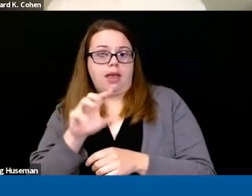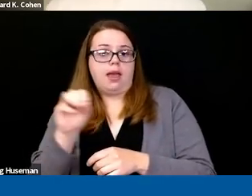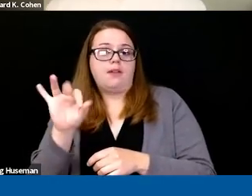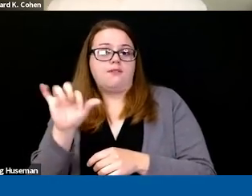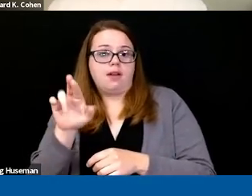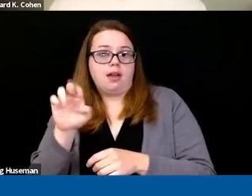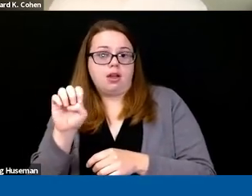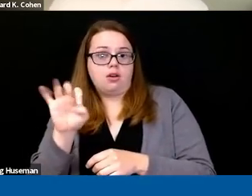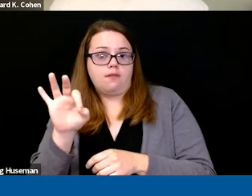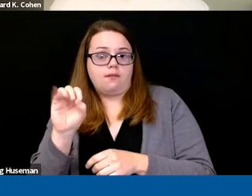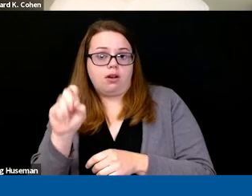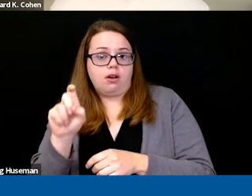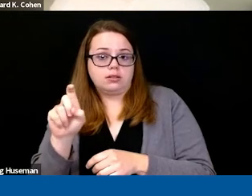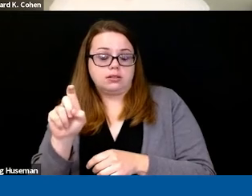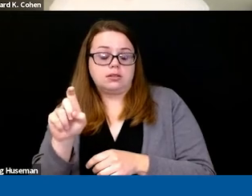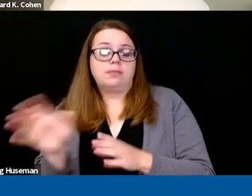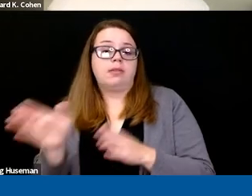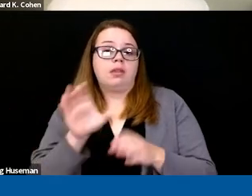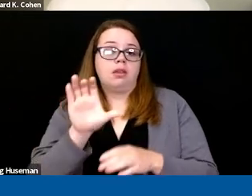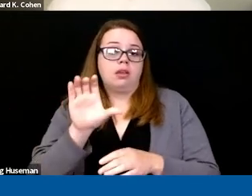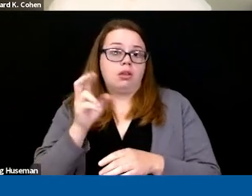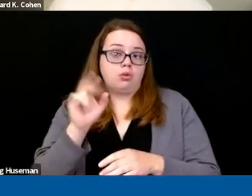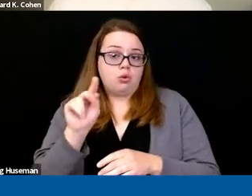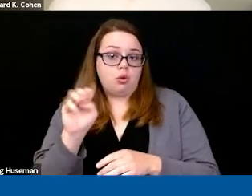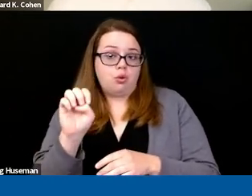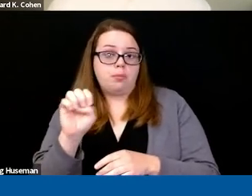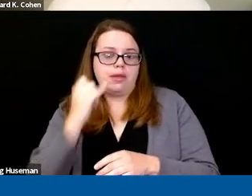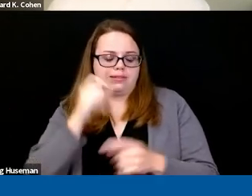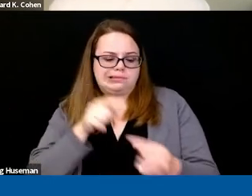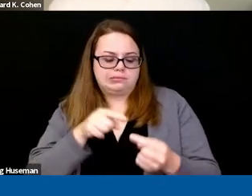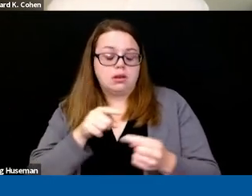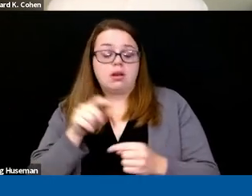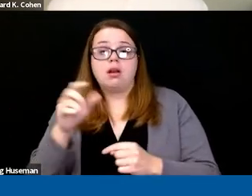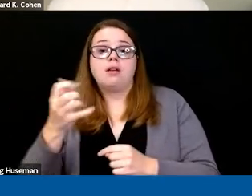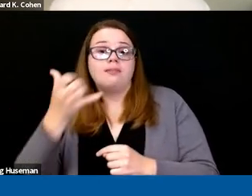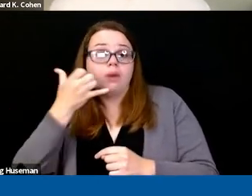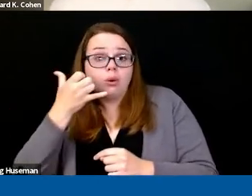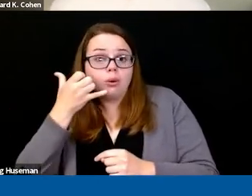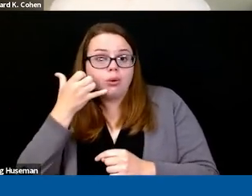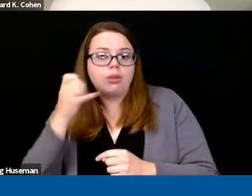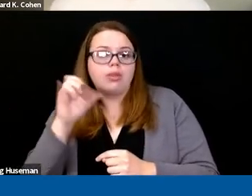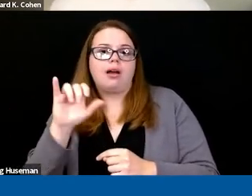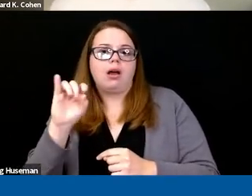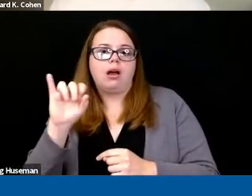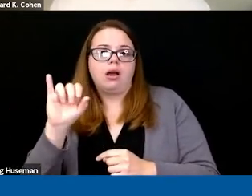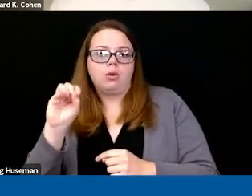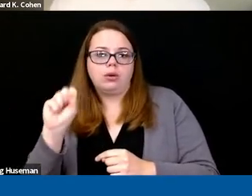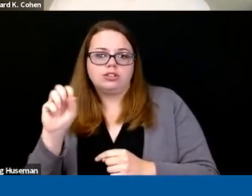to figure out any inconsistencies. If you're on a mobile device, obviously mobile devices on iOS, you have VoiceOver to test with.